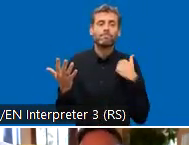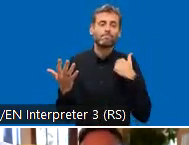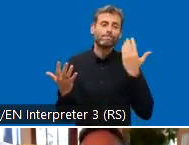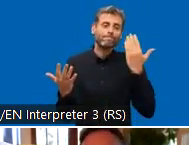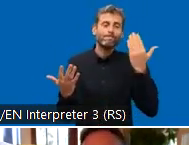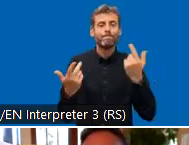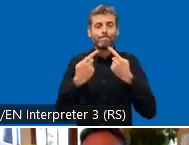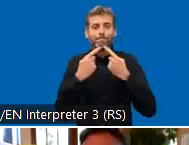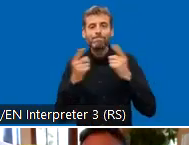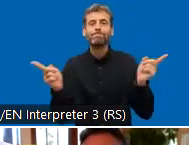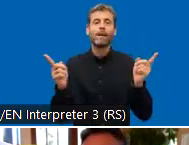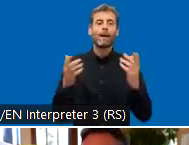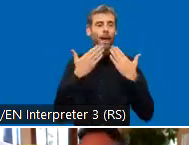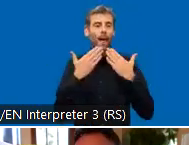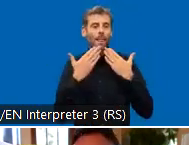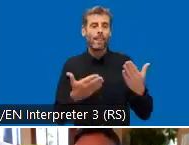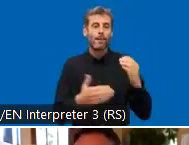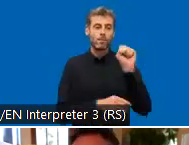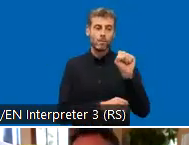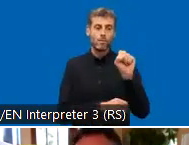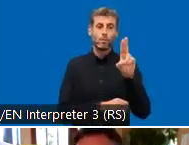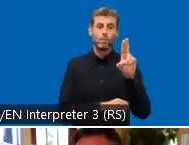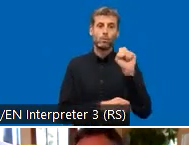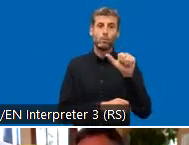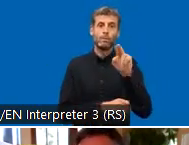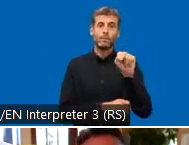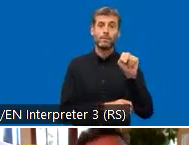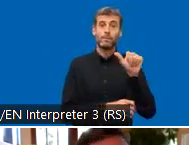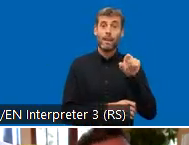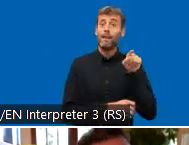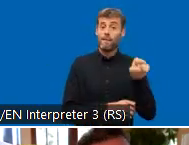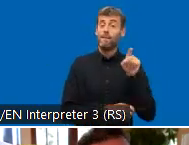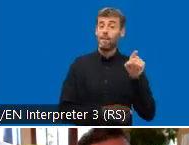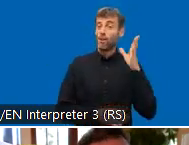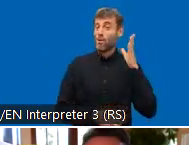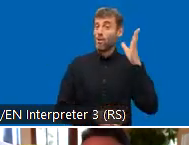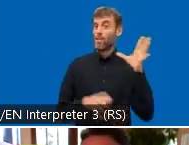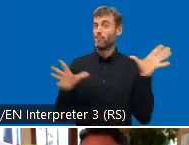saying thank you to Susanna. She's going to end us off in 30 minutes or so, and I know she's not